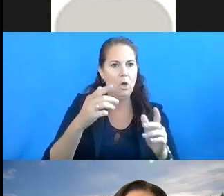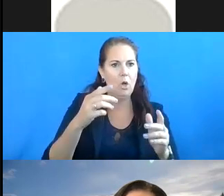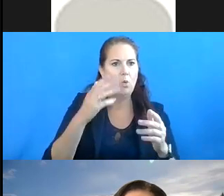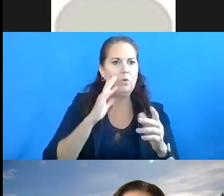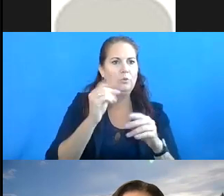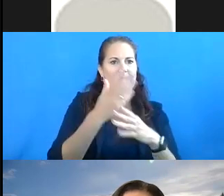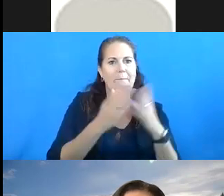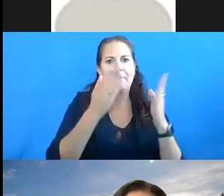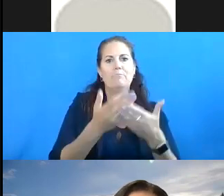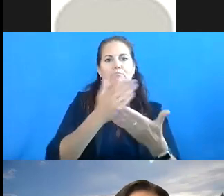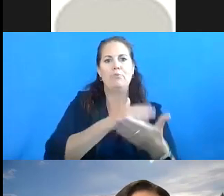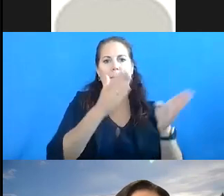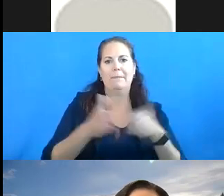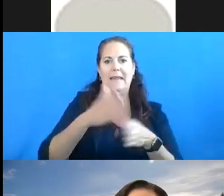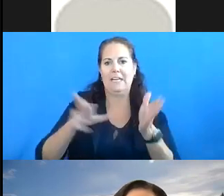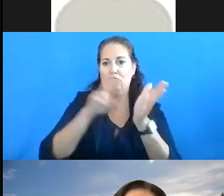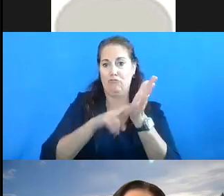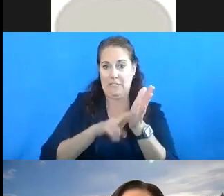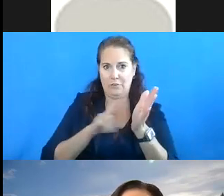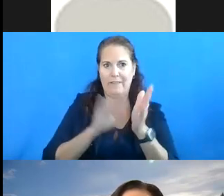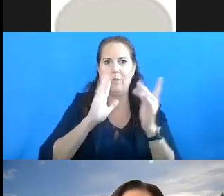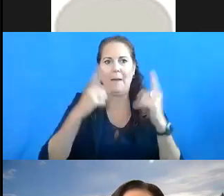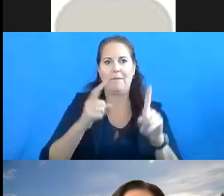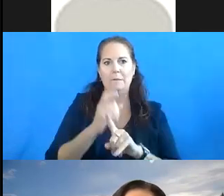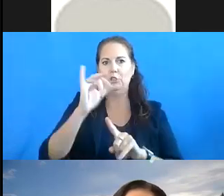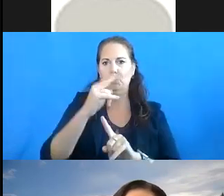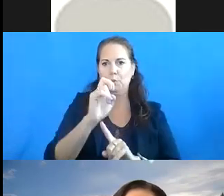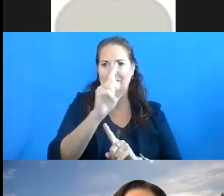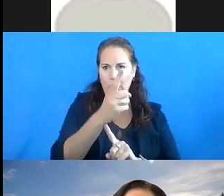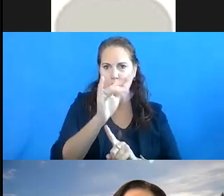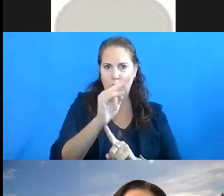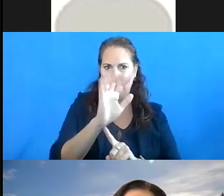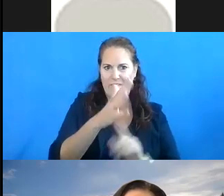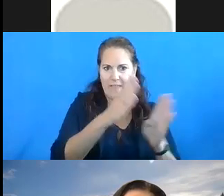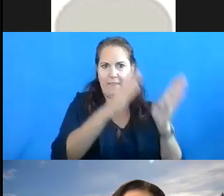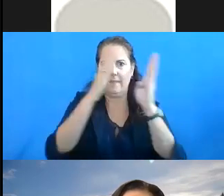or preplanning or research that’s going to happen from June 1 - June 5, I am going to do that,